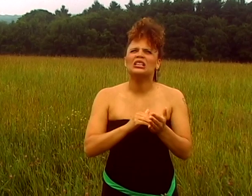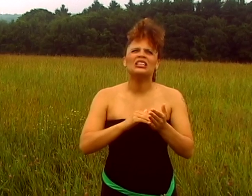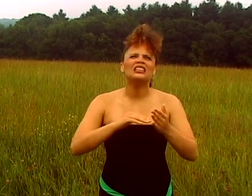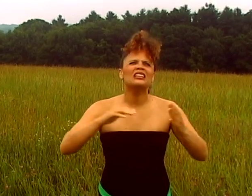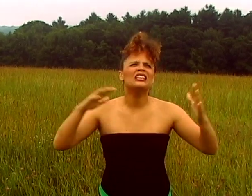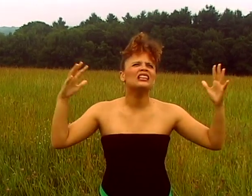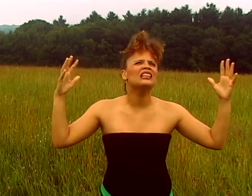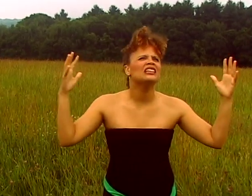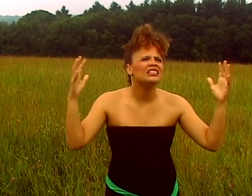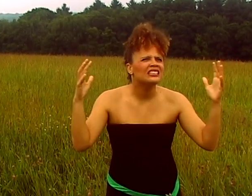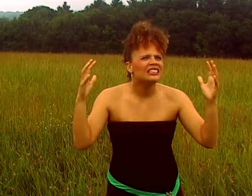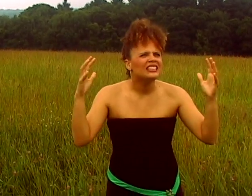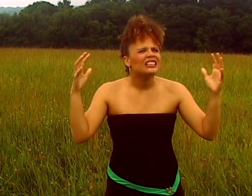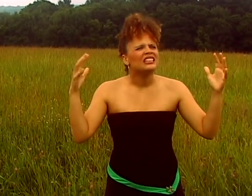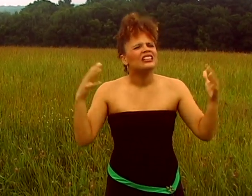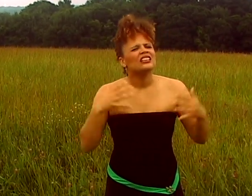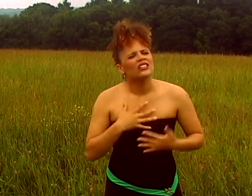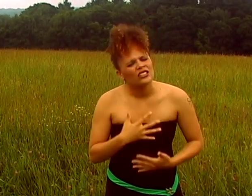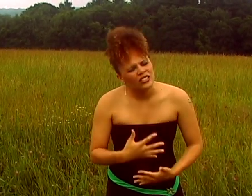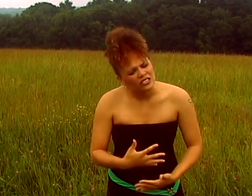They're taking me out now